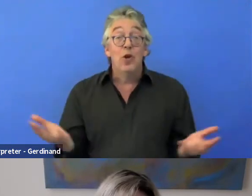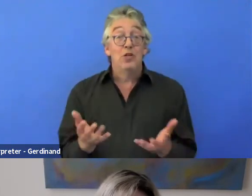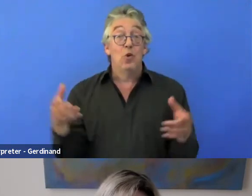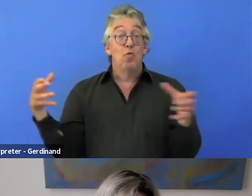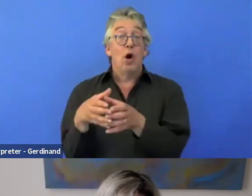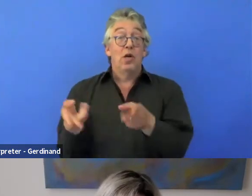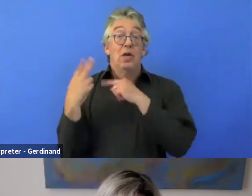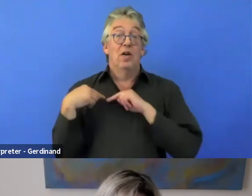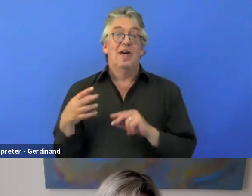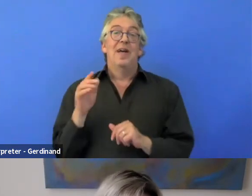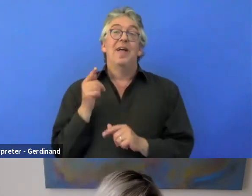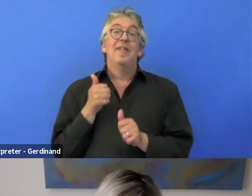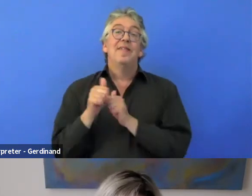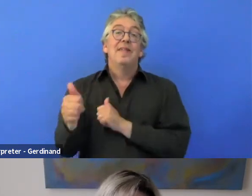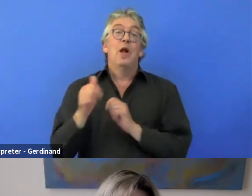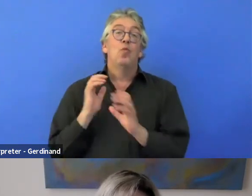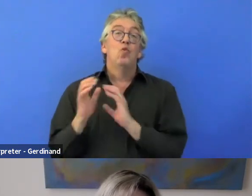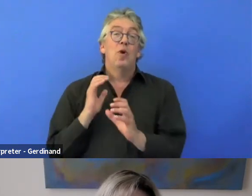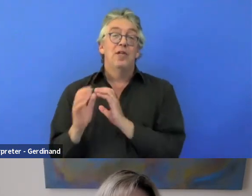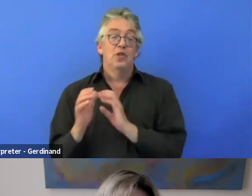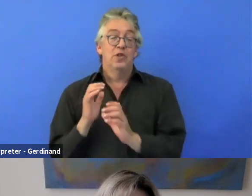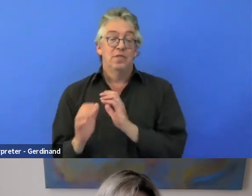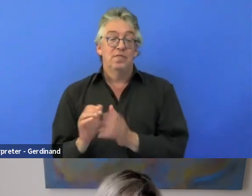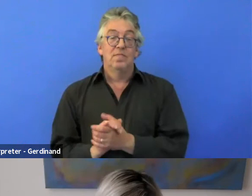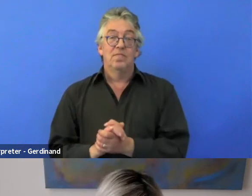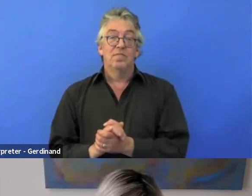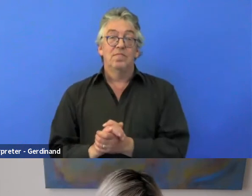They have an arm that are doing standardisation.